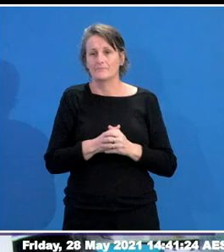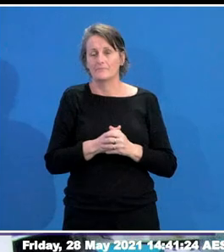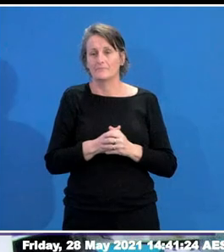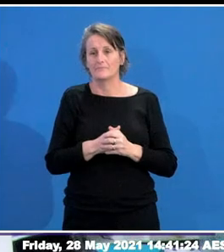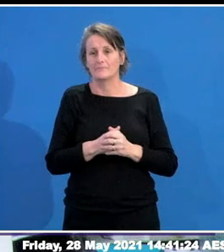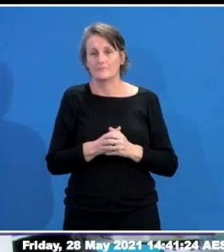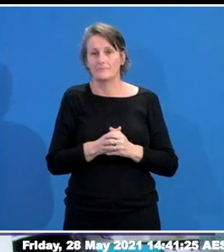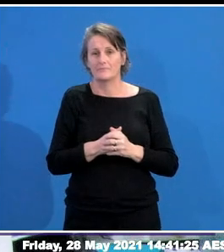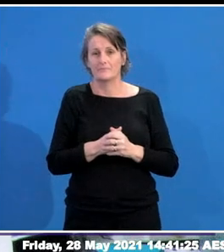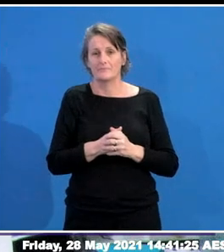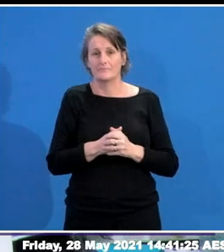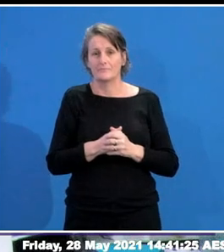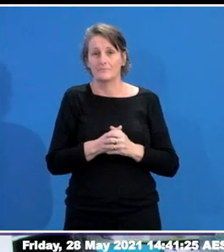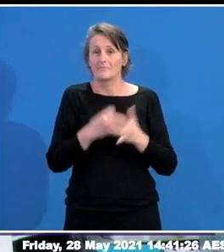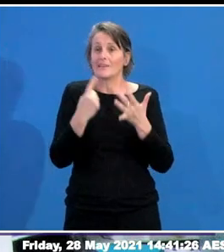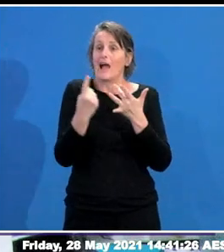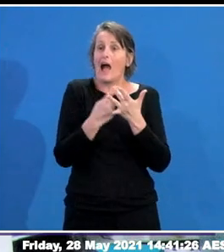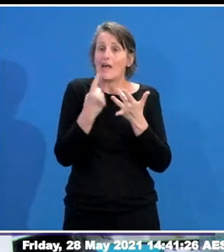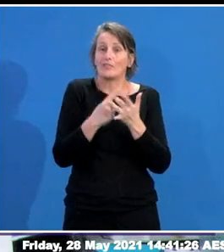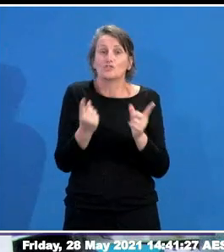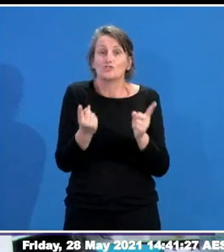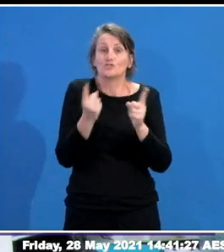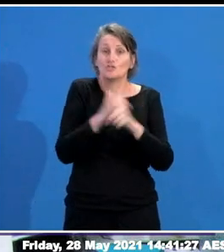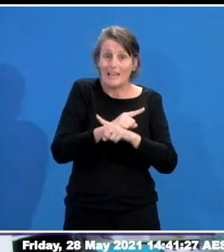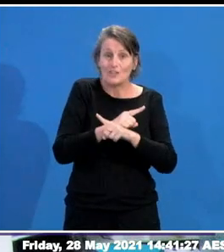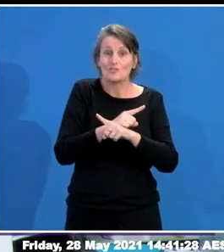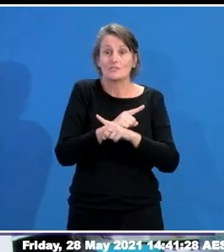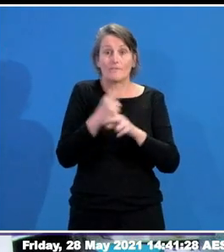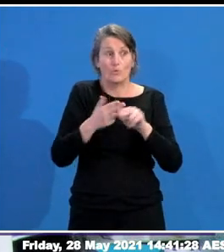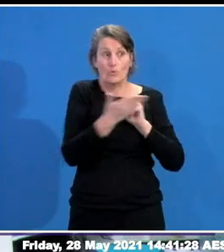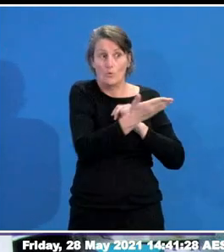sense, make the job of a Commissioner easier, but, more importantly, provide a